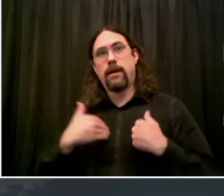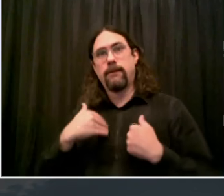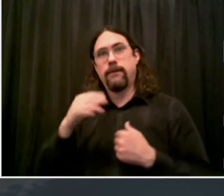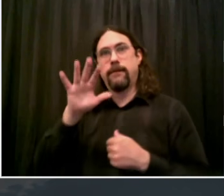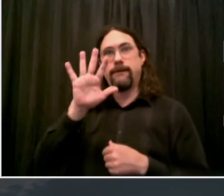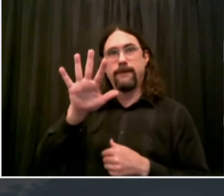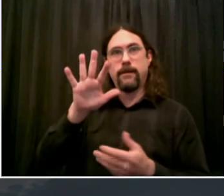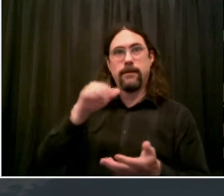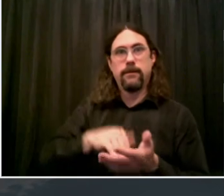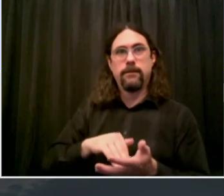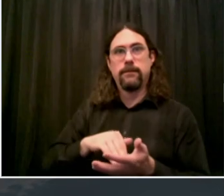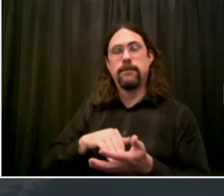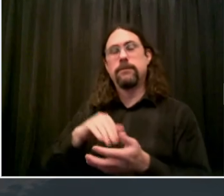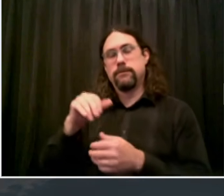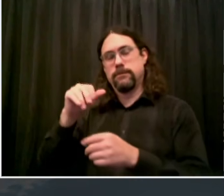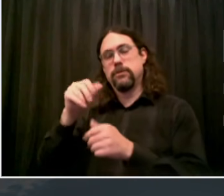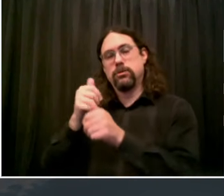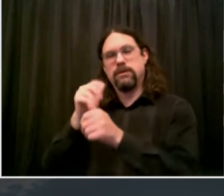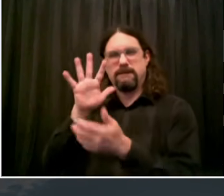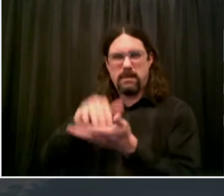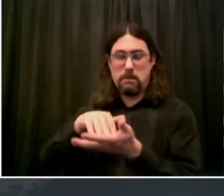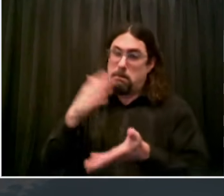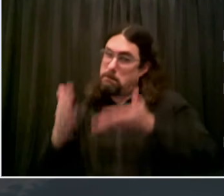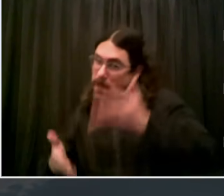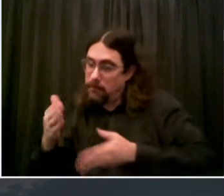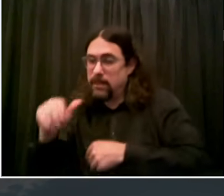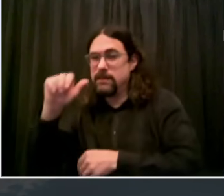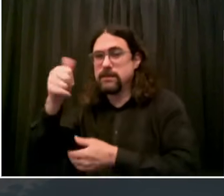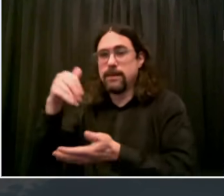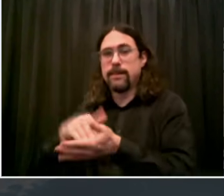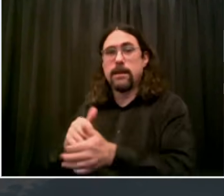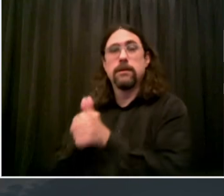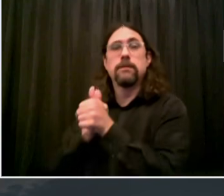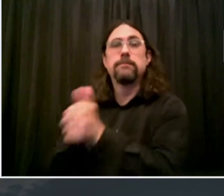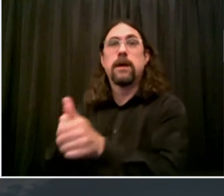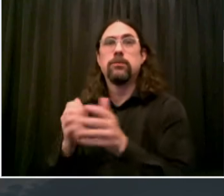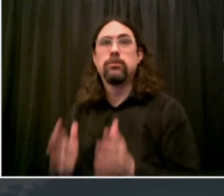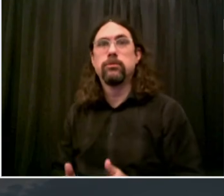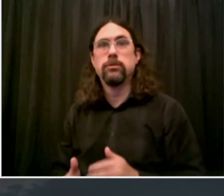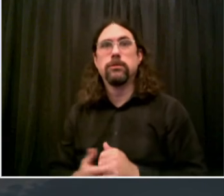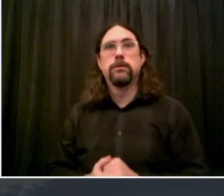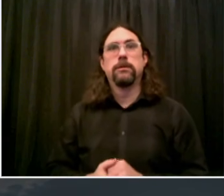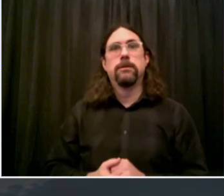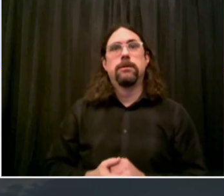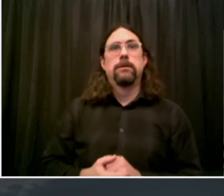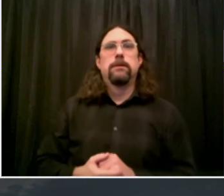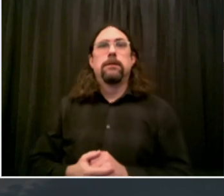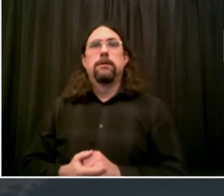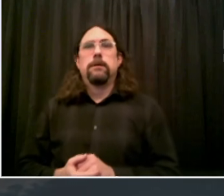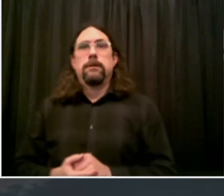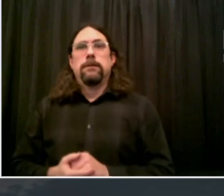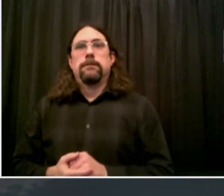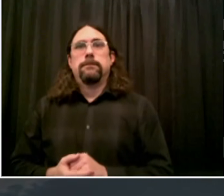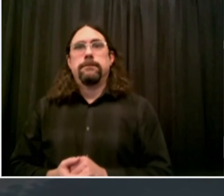THAT SUPPORT, THAT ABILITY TO FIND OUT WHAT'S